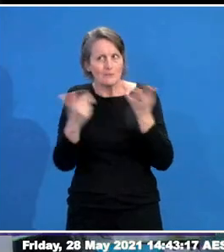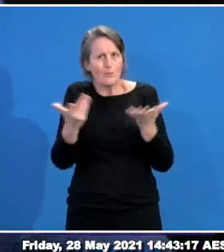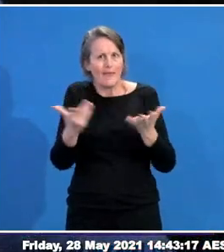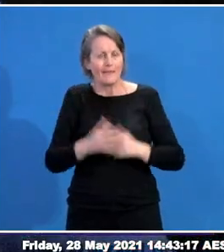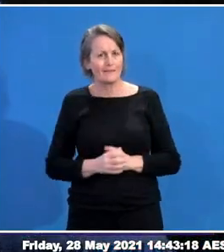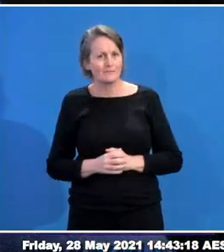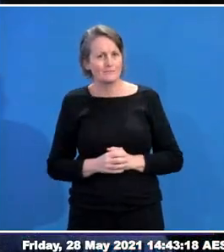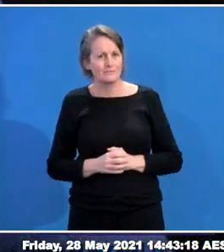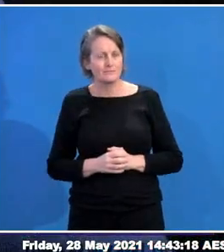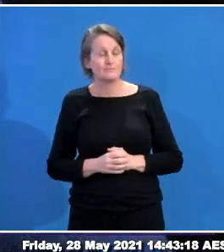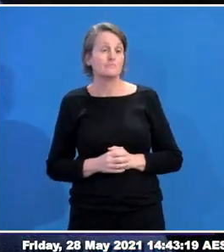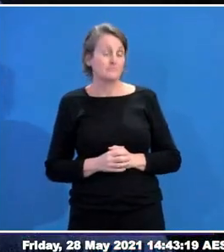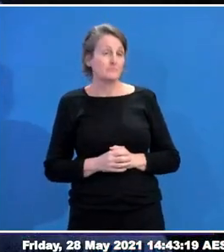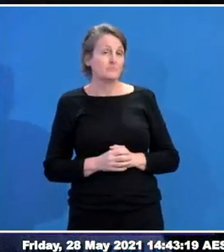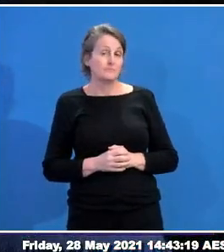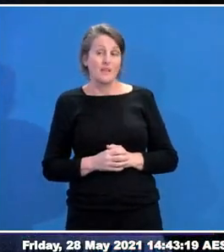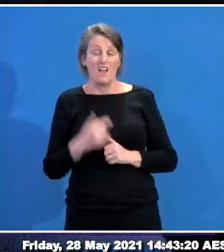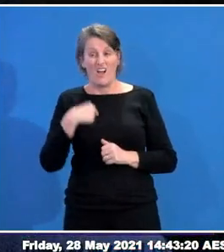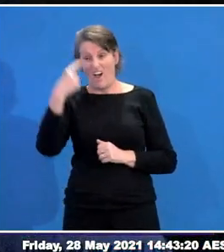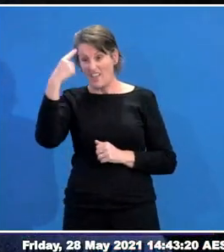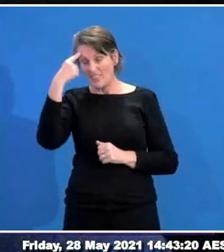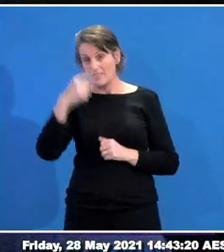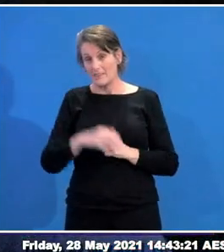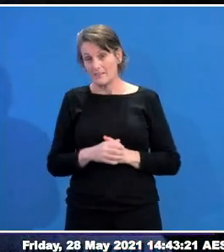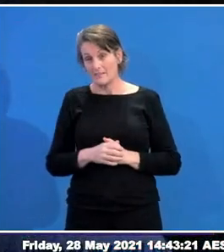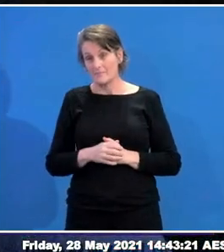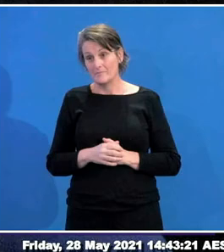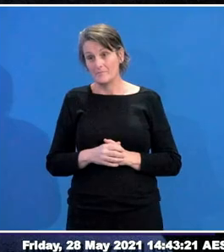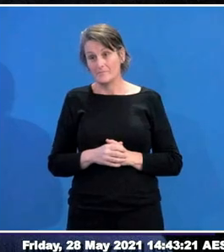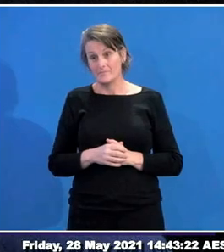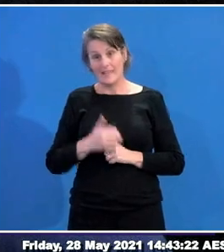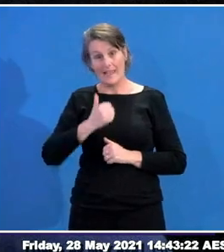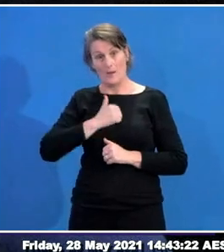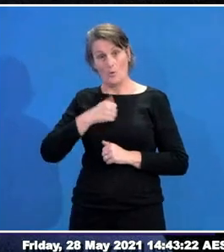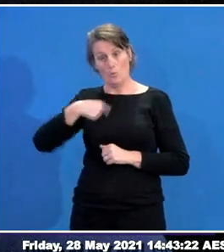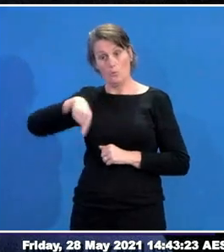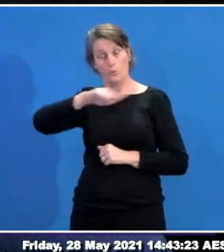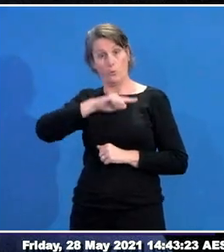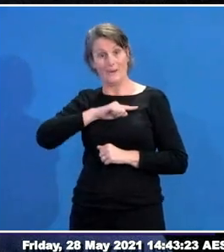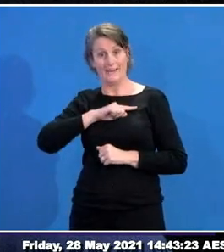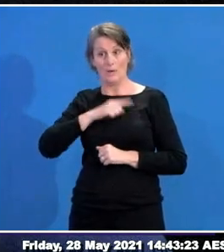Well, I certainly think it is the case that the Commission takes the view that maximising the opportunities for people with disability